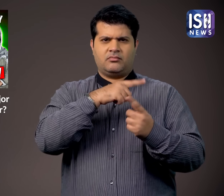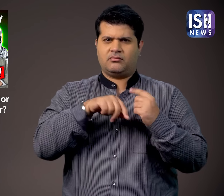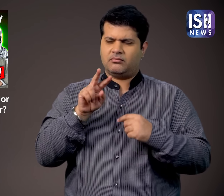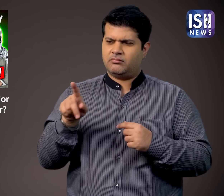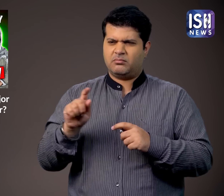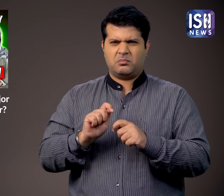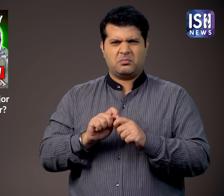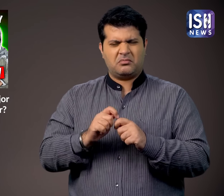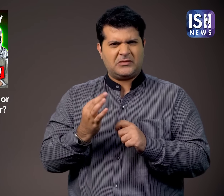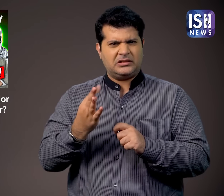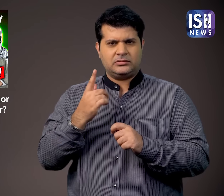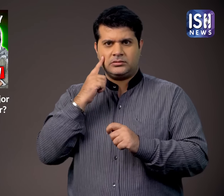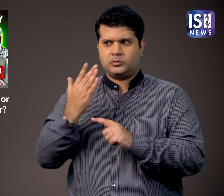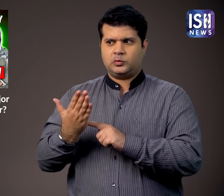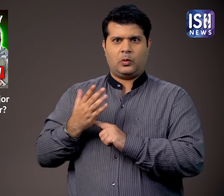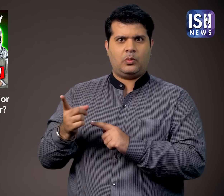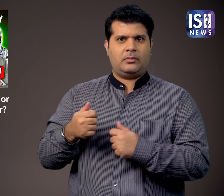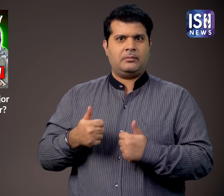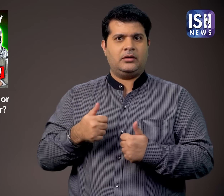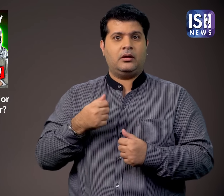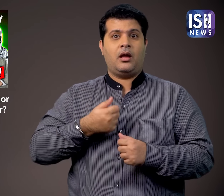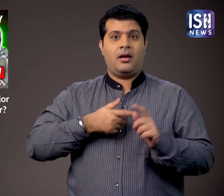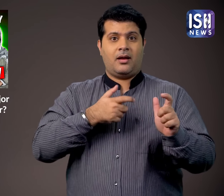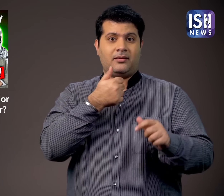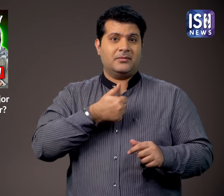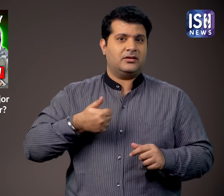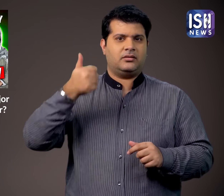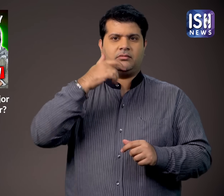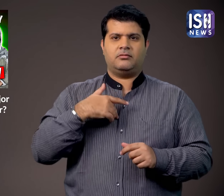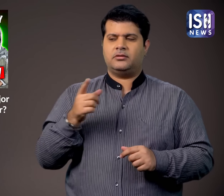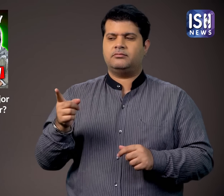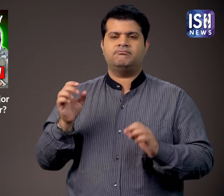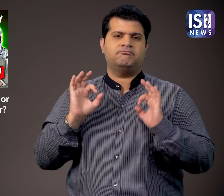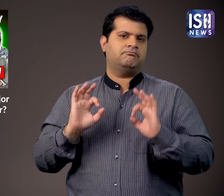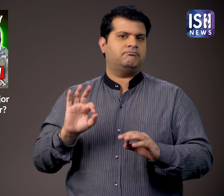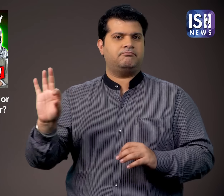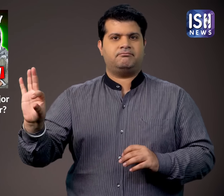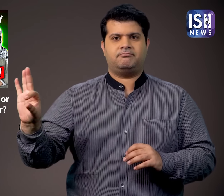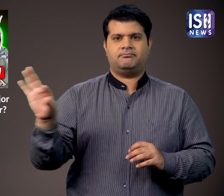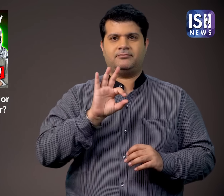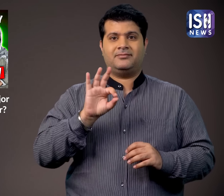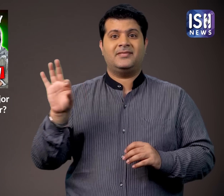His abilities impressed senior Army officers, and he was soon selected